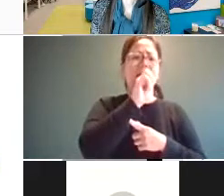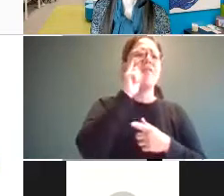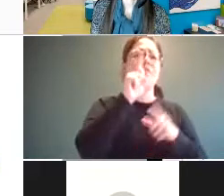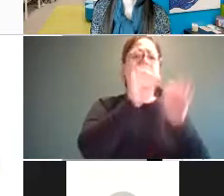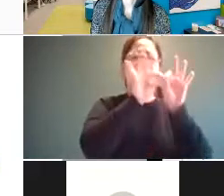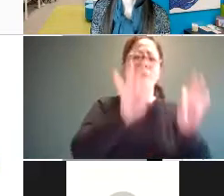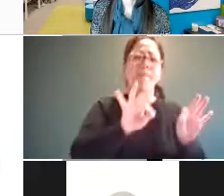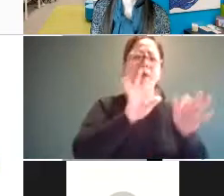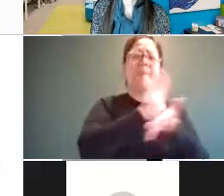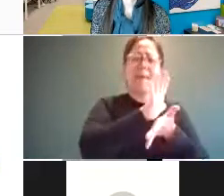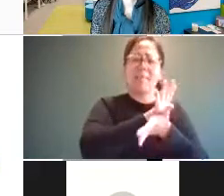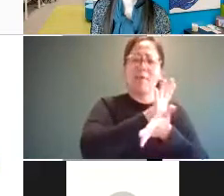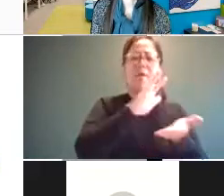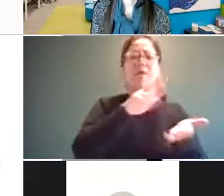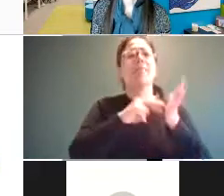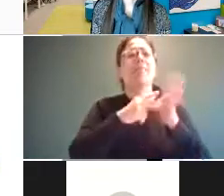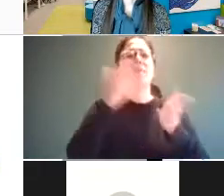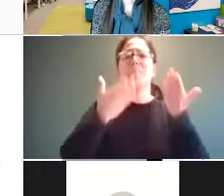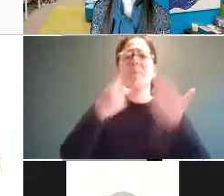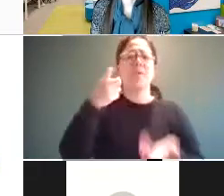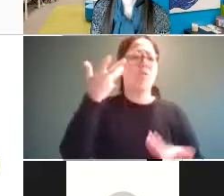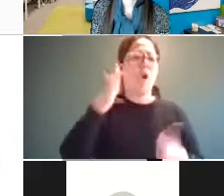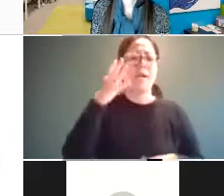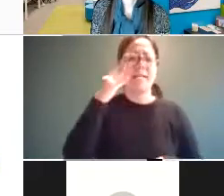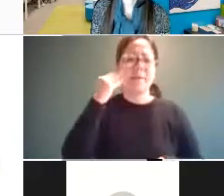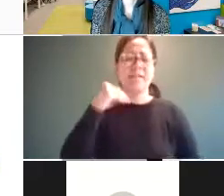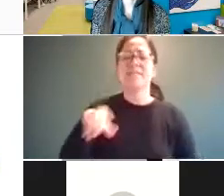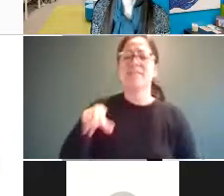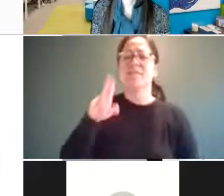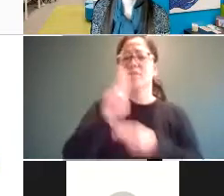So you may already have been familiar with and use MLA,